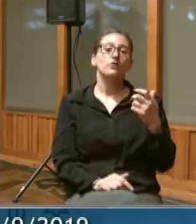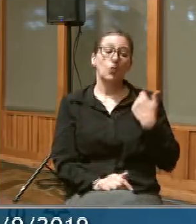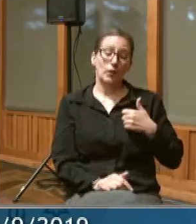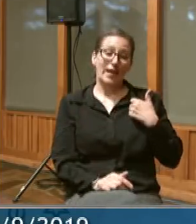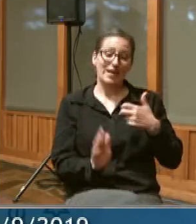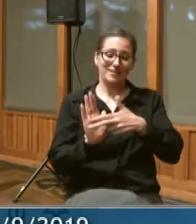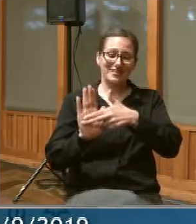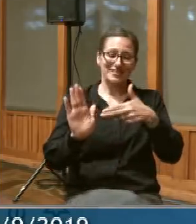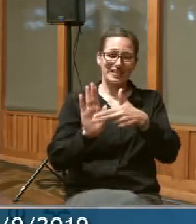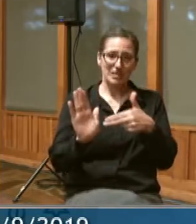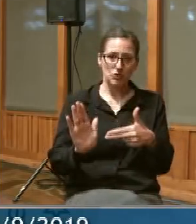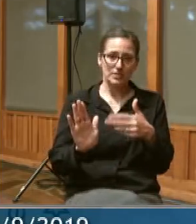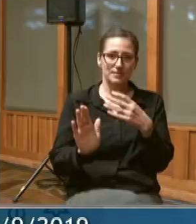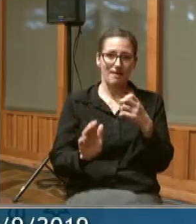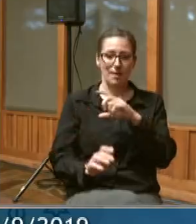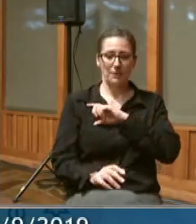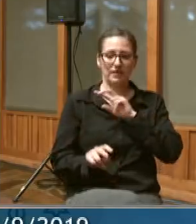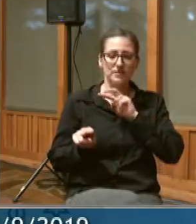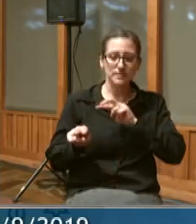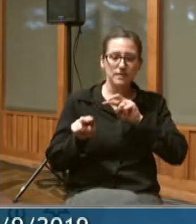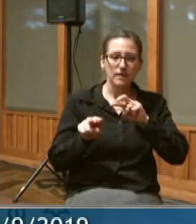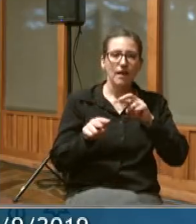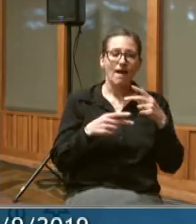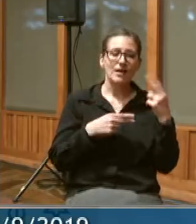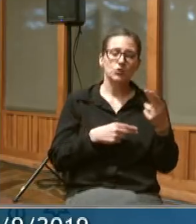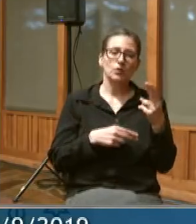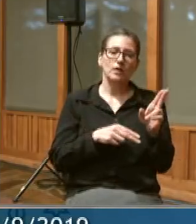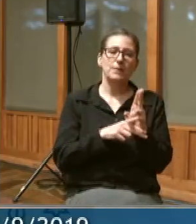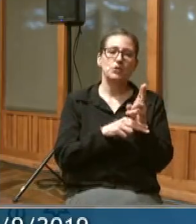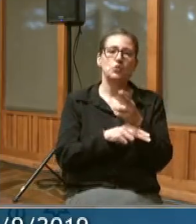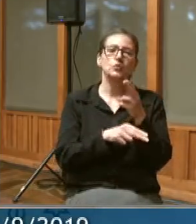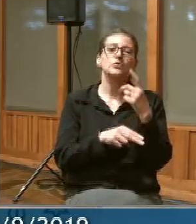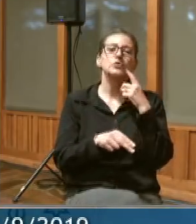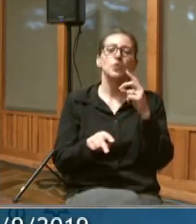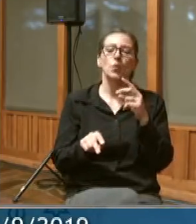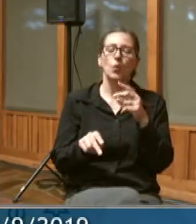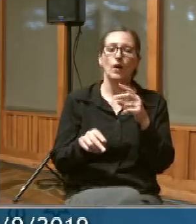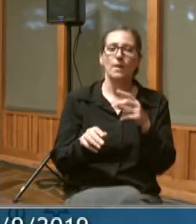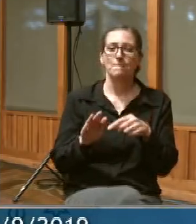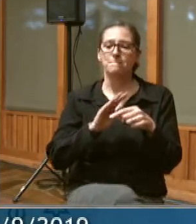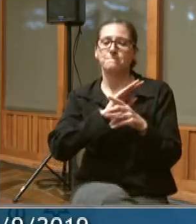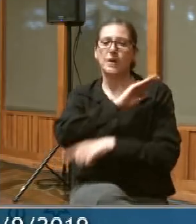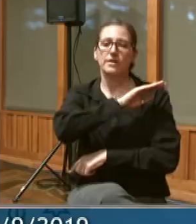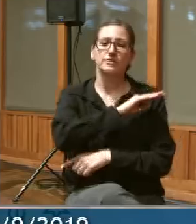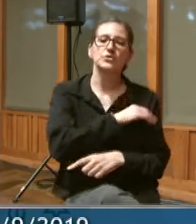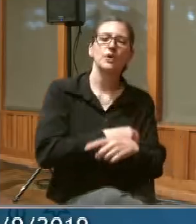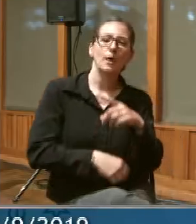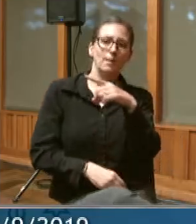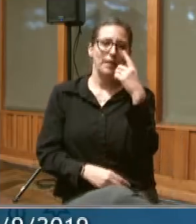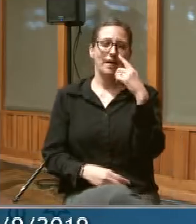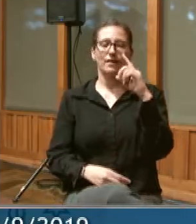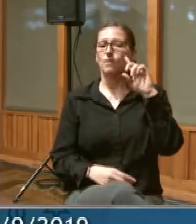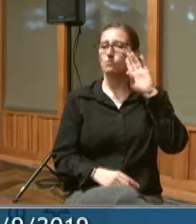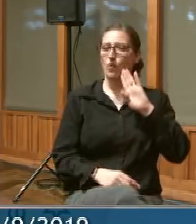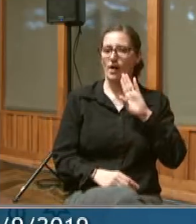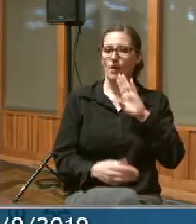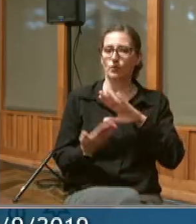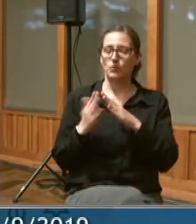CLEARLY SHOWED THAT THEY DISPROPORTIONATELY TARGETED BLACK FOLKS IN THEIR TRAFFIC STOPS. GANG DESIGNATIONS AND GANG